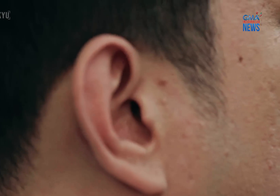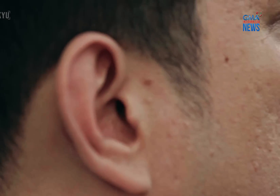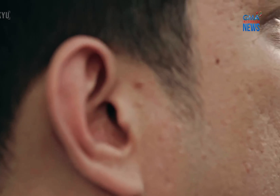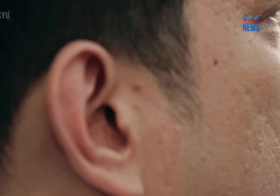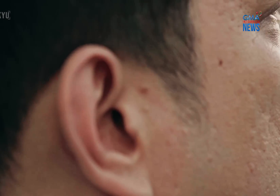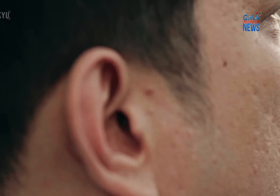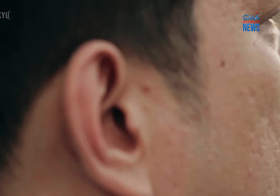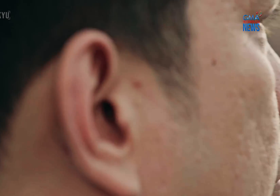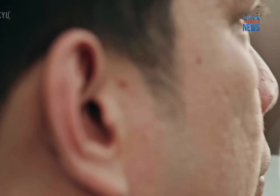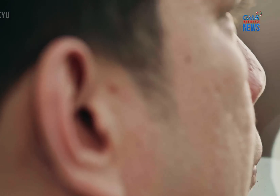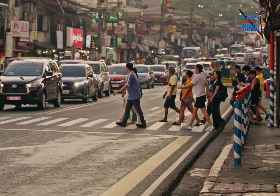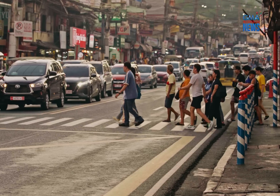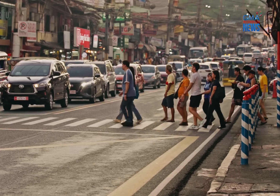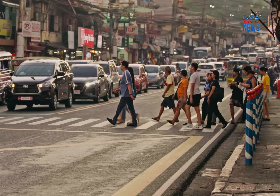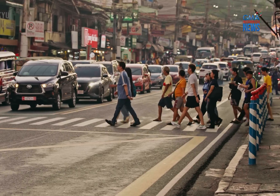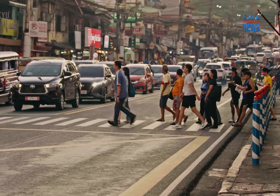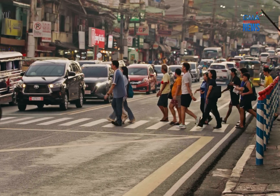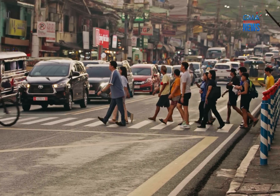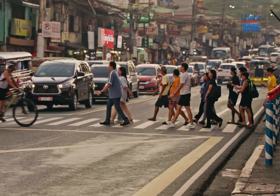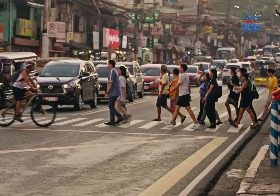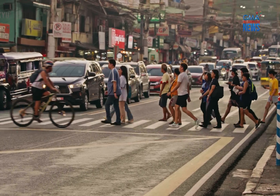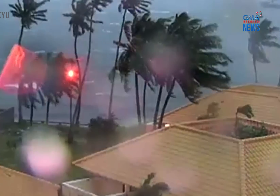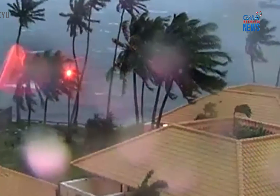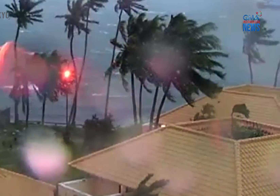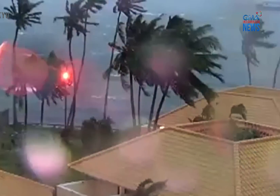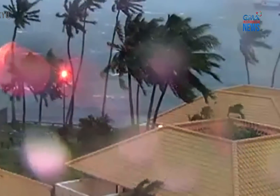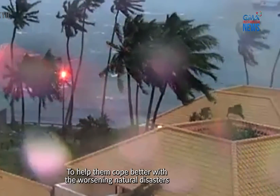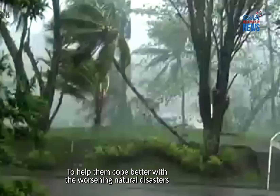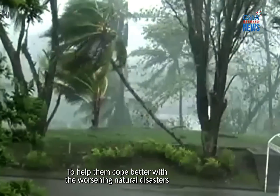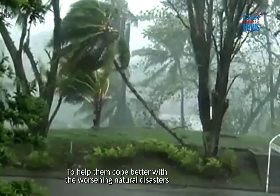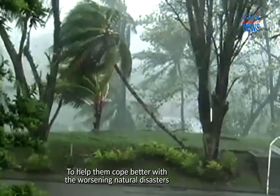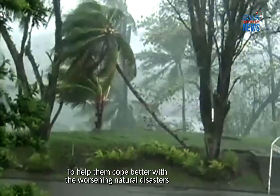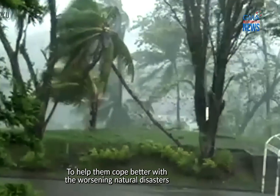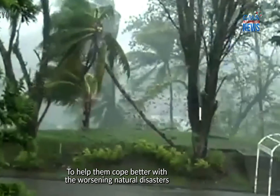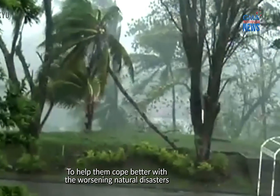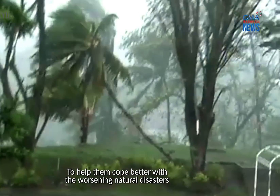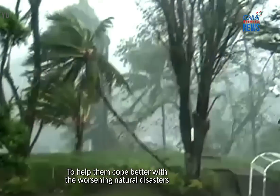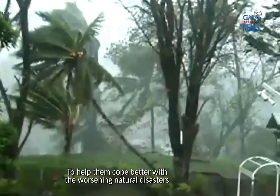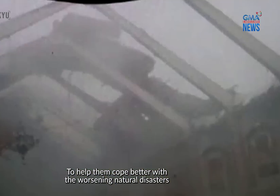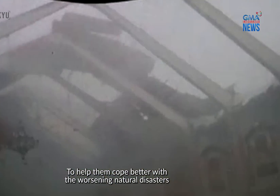Safety alerts for the Deaf community are lacking.